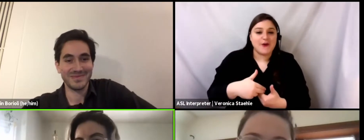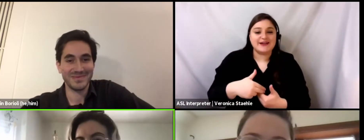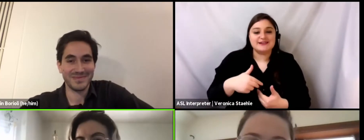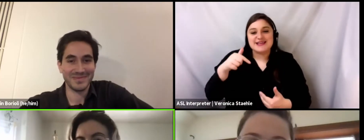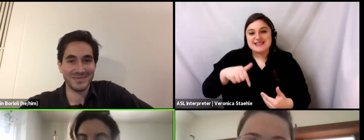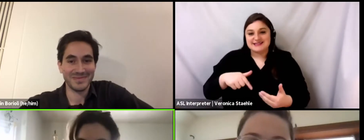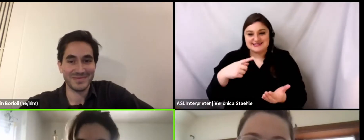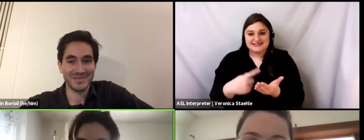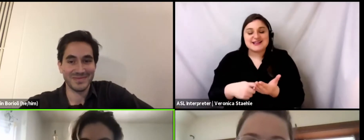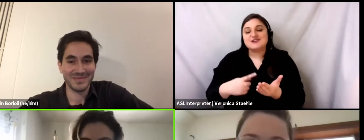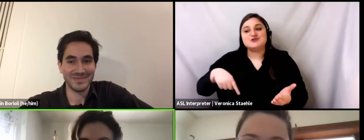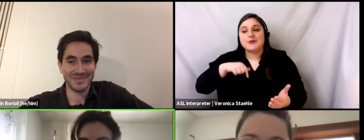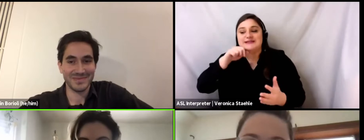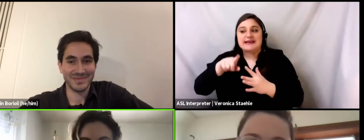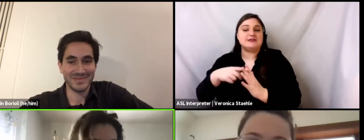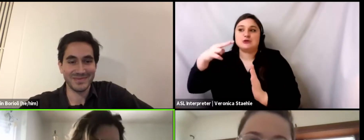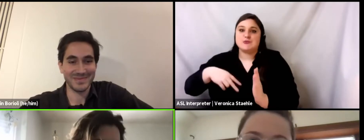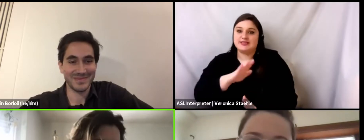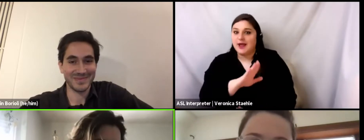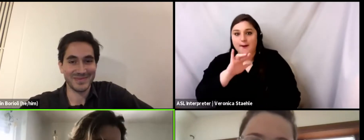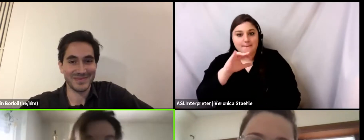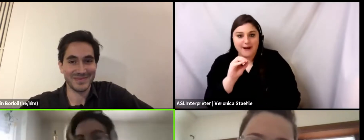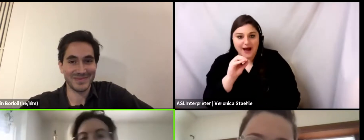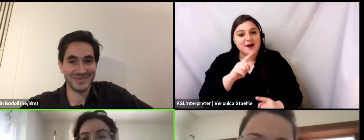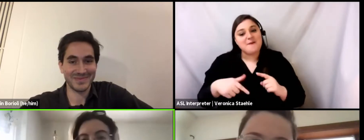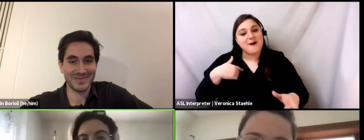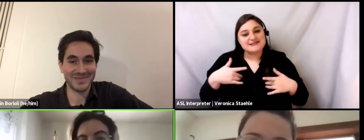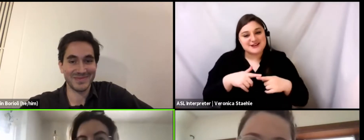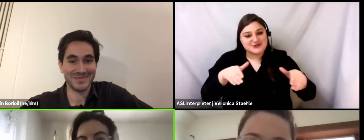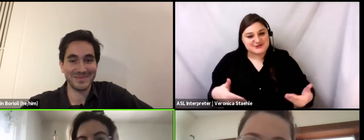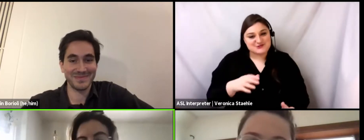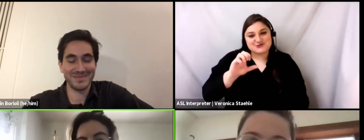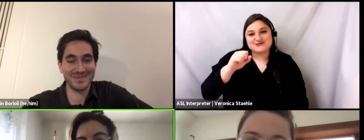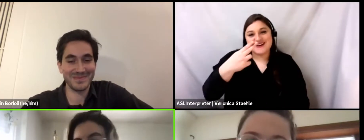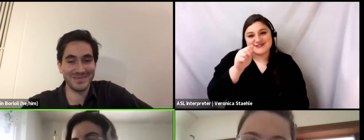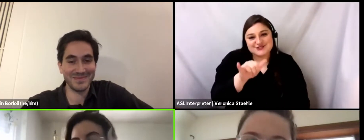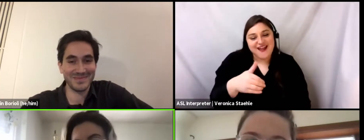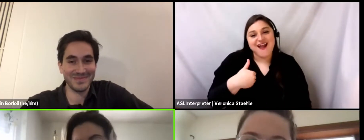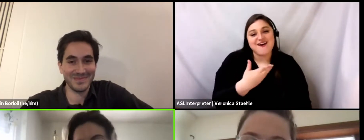read initially. So I'm really excited to introduce Shay and have them talk about themselves.